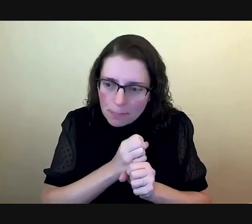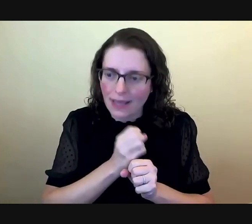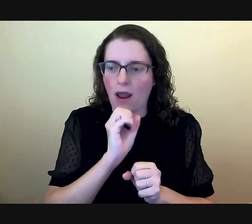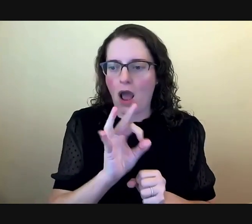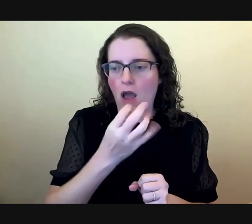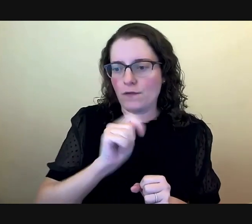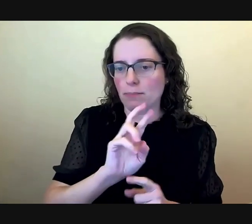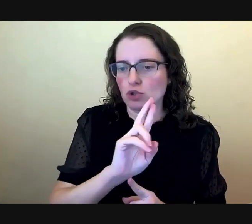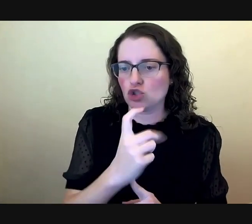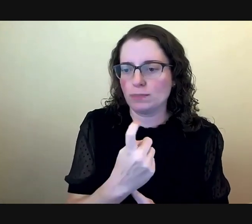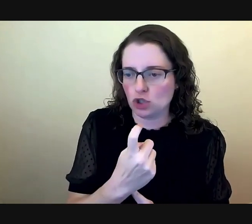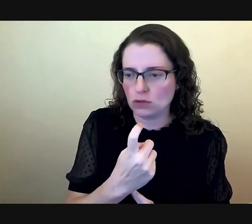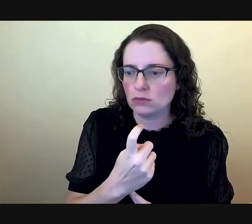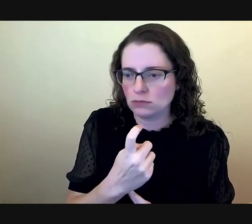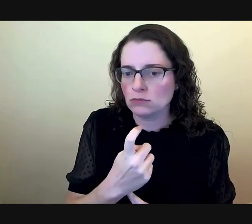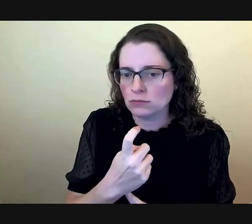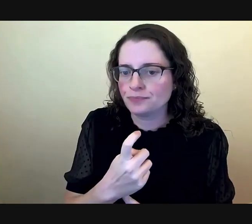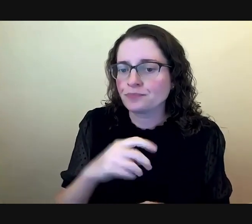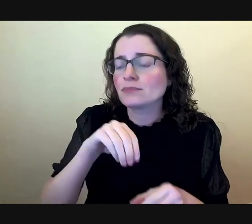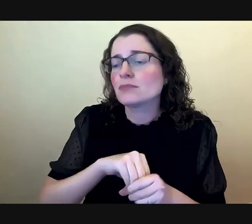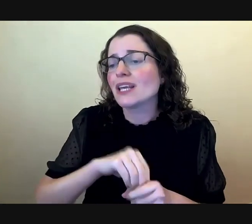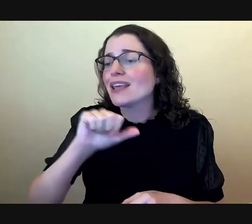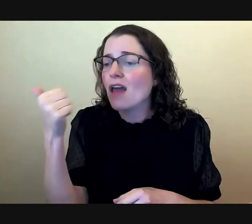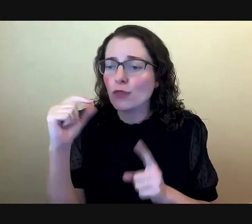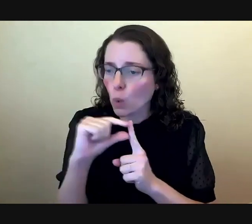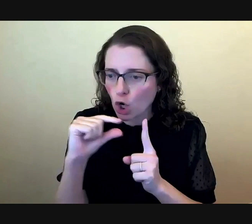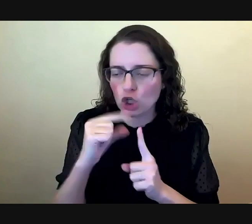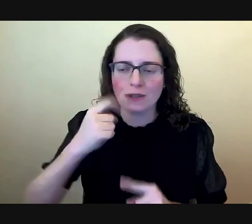call to receive that prescription, to receive that call.